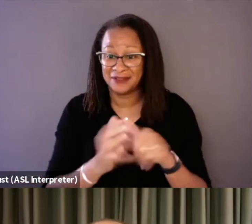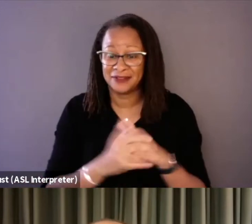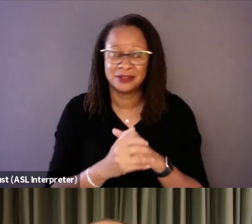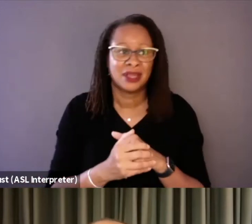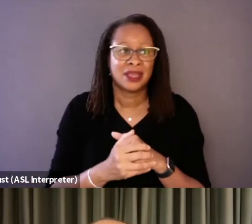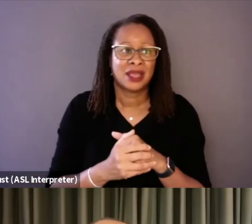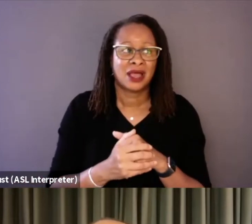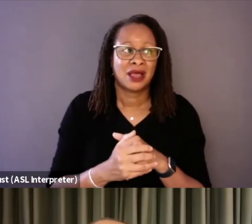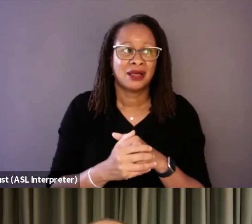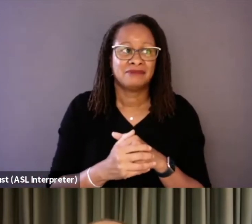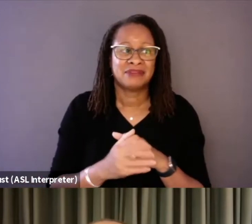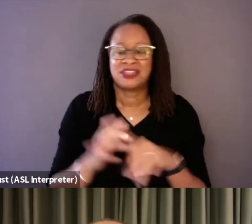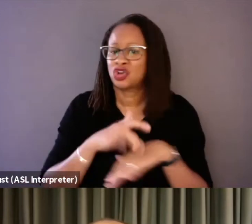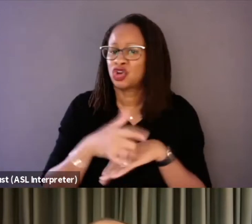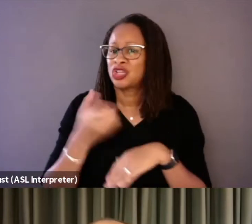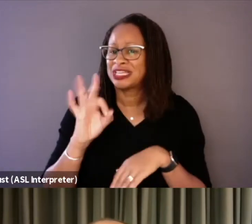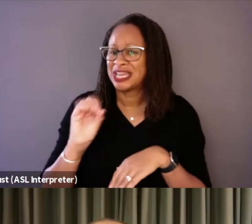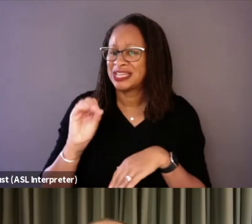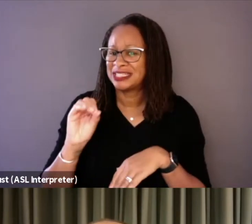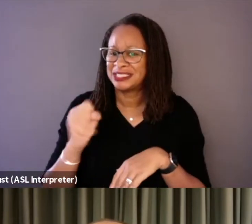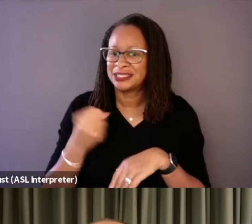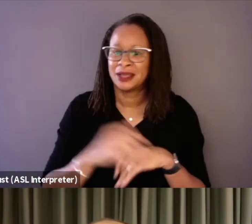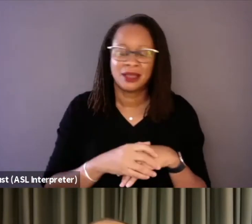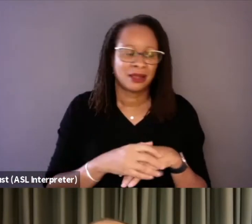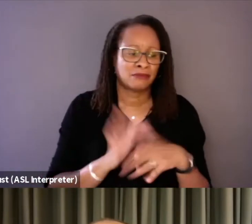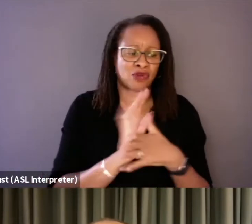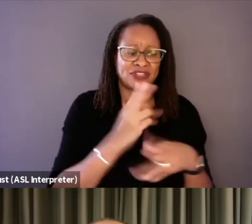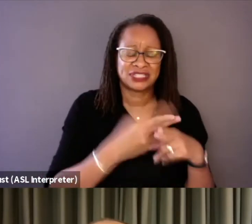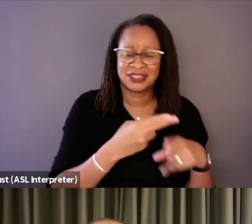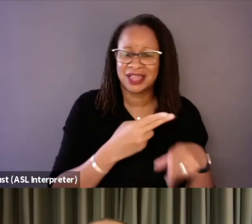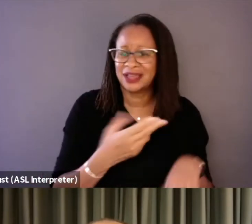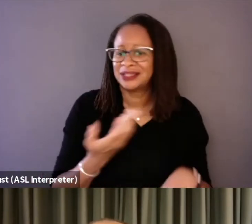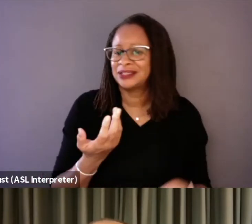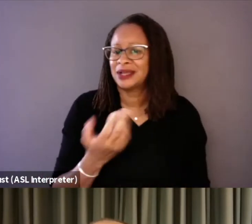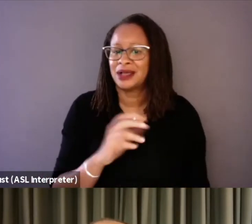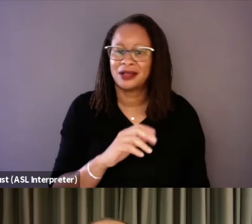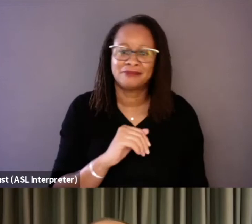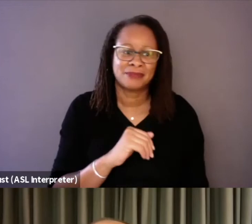and "Drugstore Cowboy" and, Gregg Araki films and such.